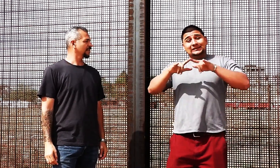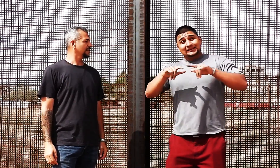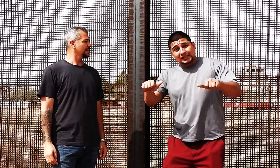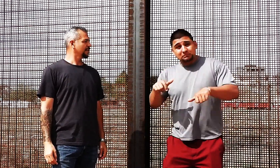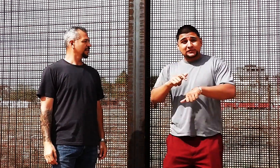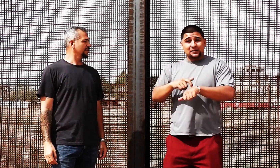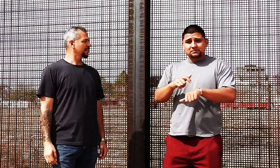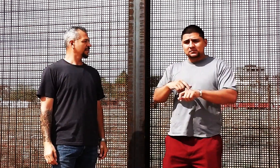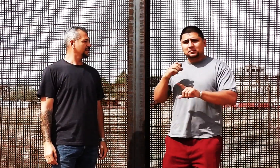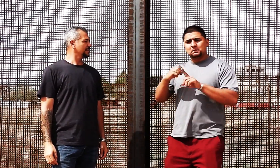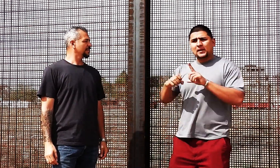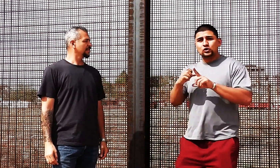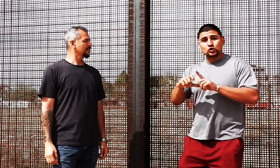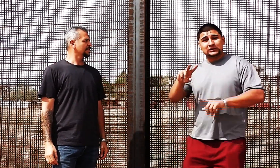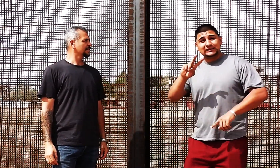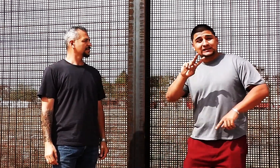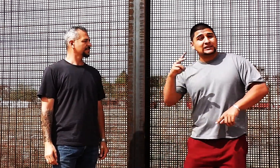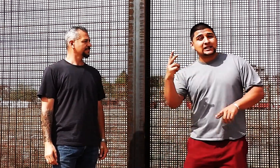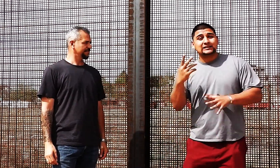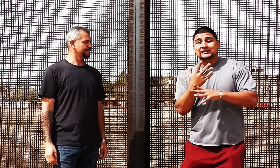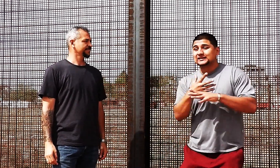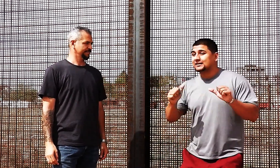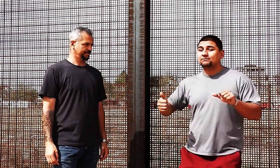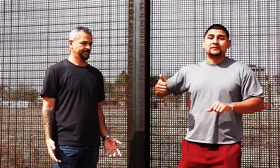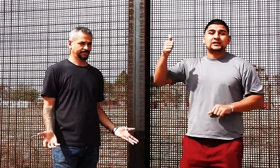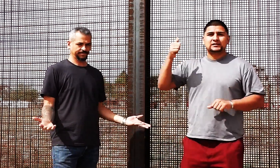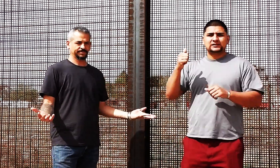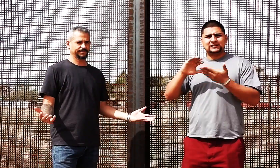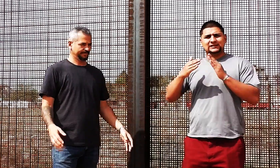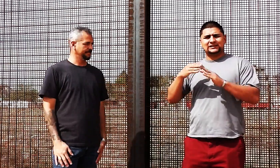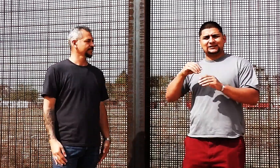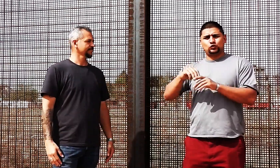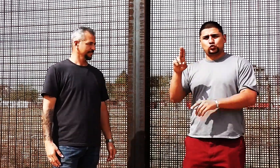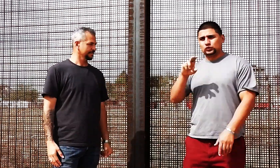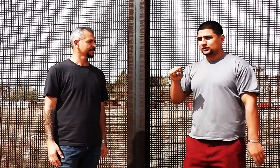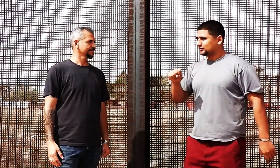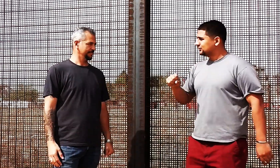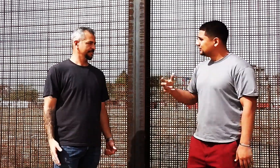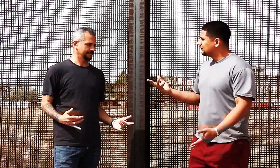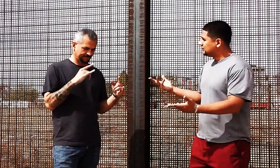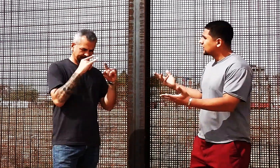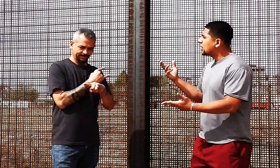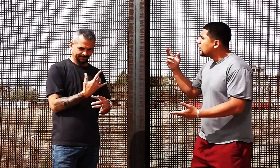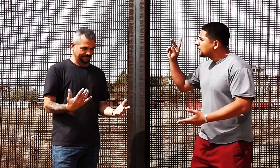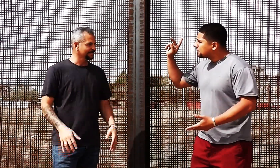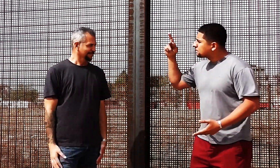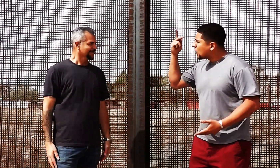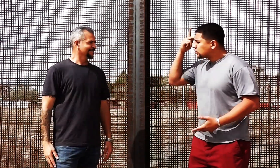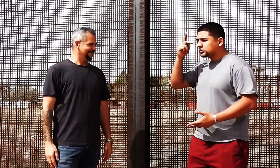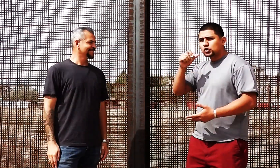same time here in El Paso - second safest city in the US. Yes! What a big irony!